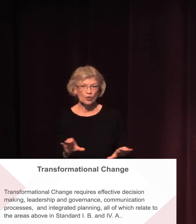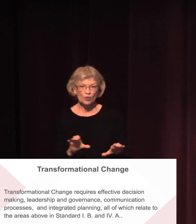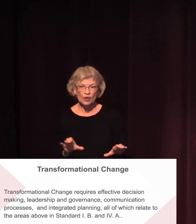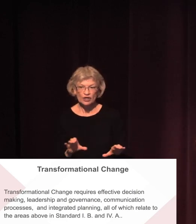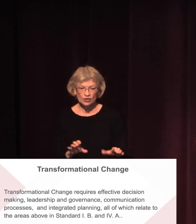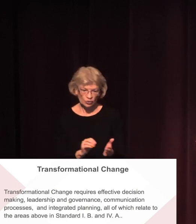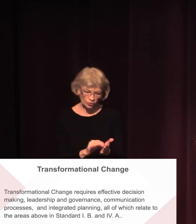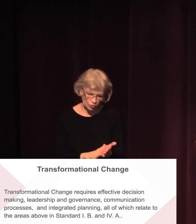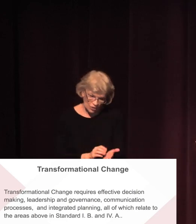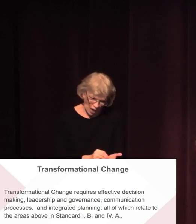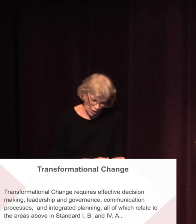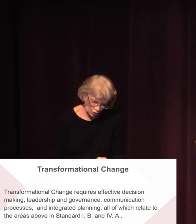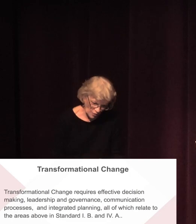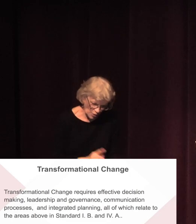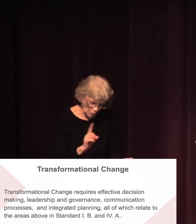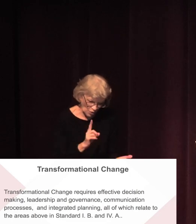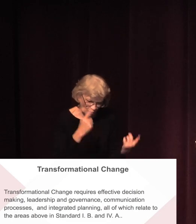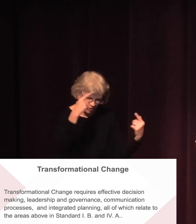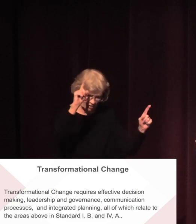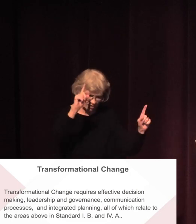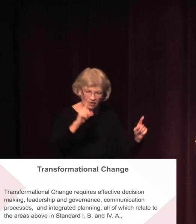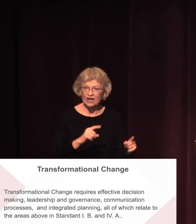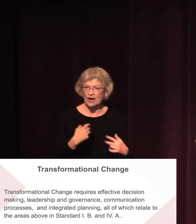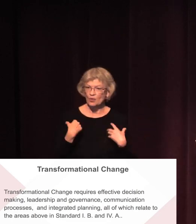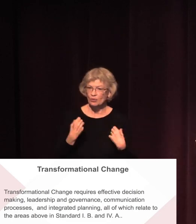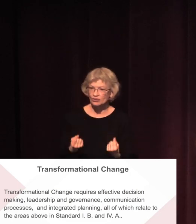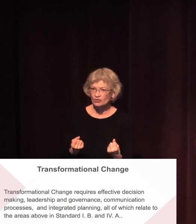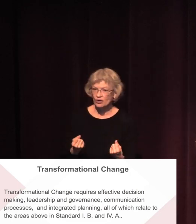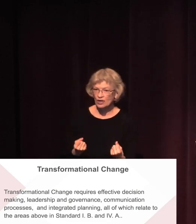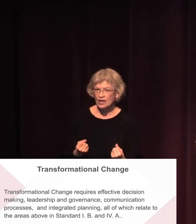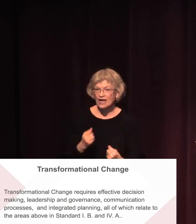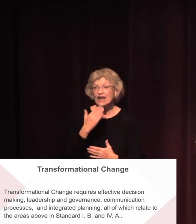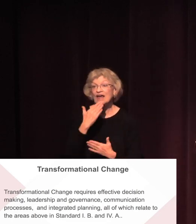I thank you for thinking about this in terms of the work that we do to document our successes and our